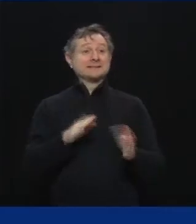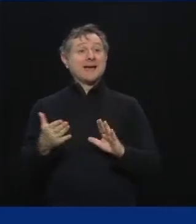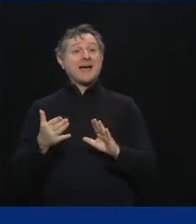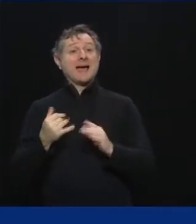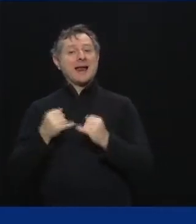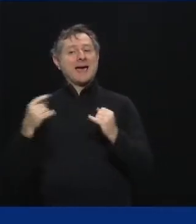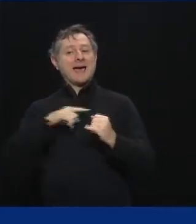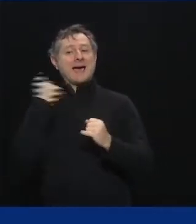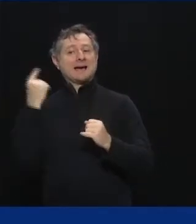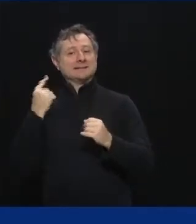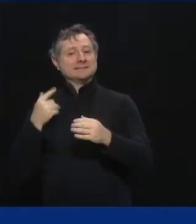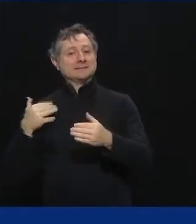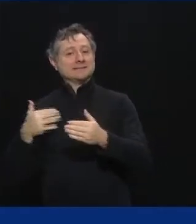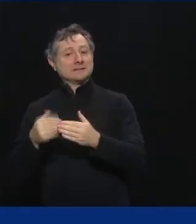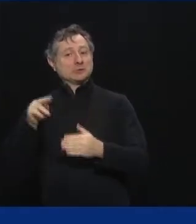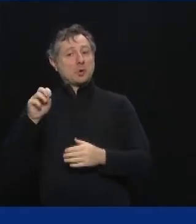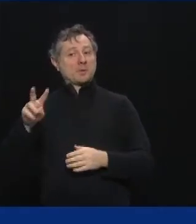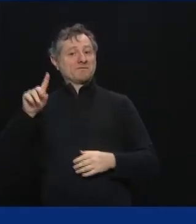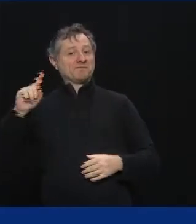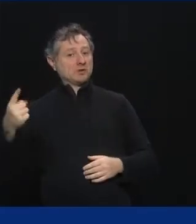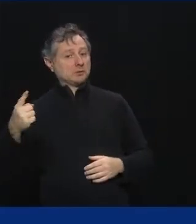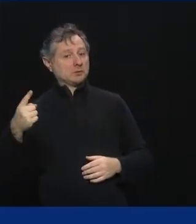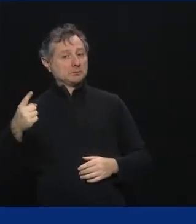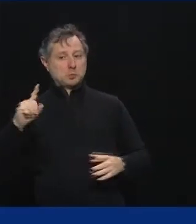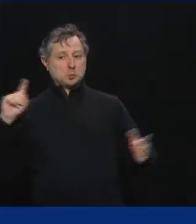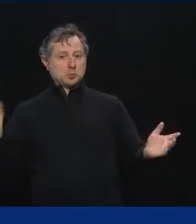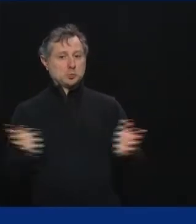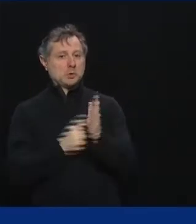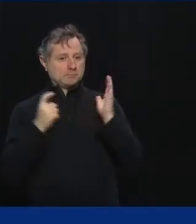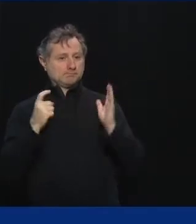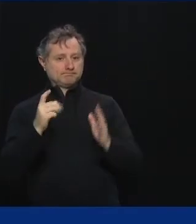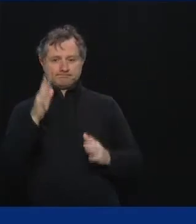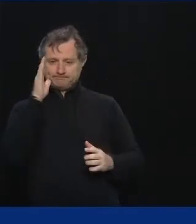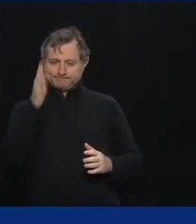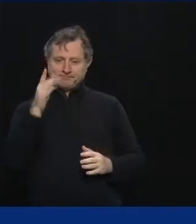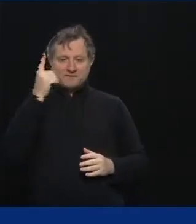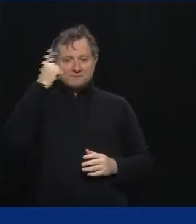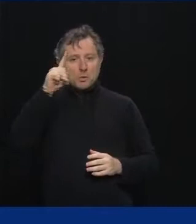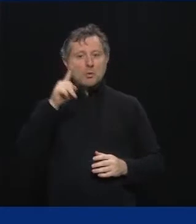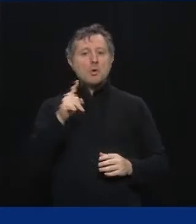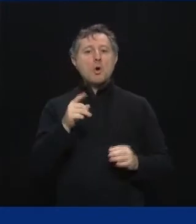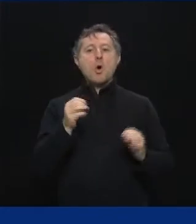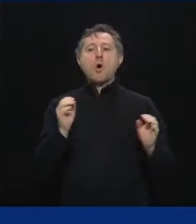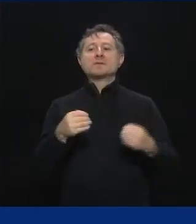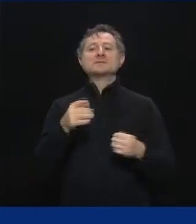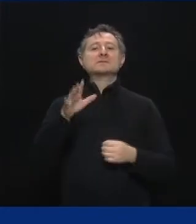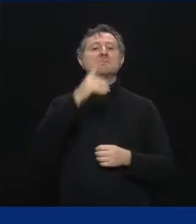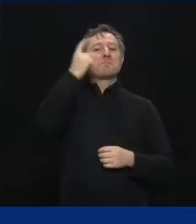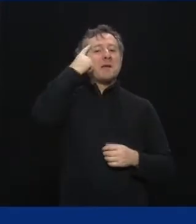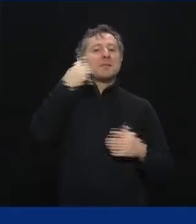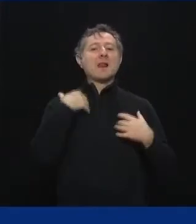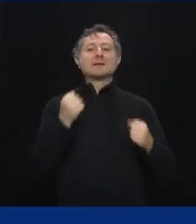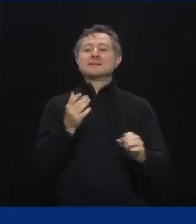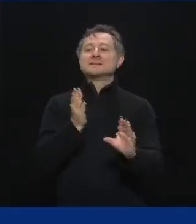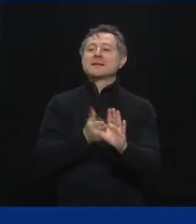WE'RE AT 86.1%. WE MIND EVERYBODY WE HAVE A DEADLINE COMING UP. NOVEMBER 1st, VACCINE